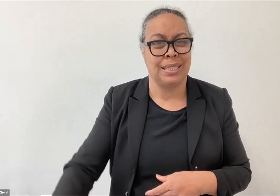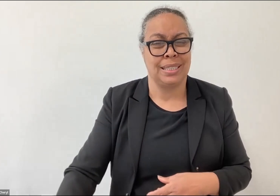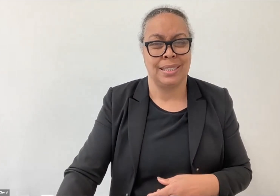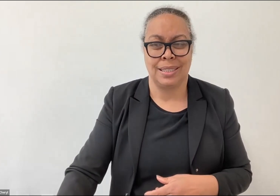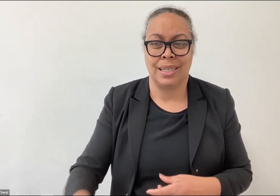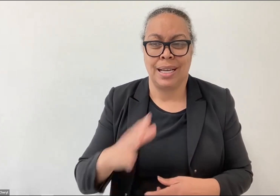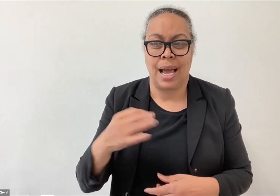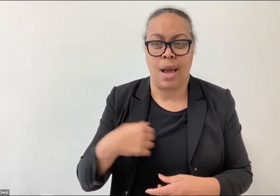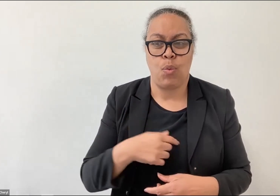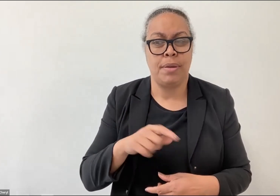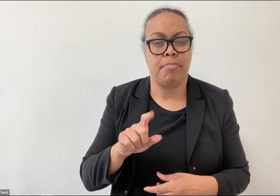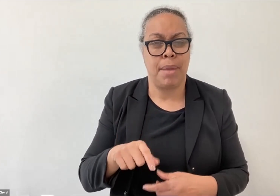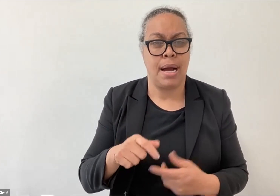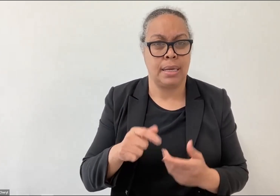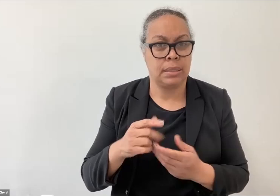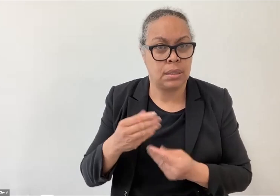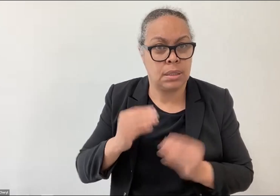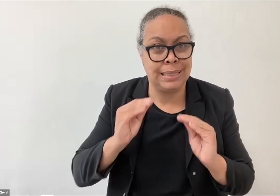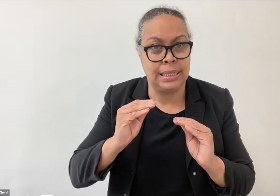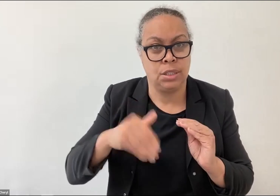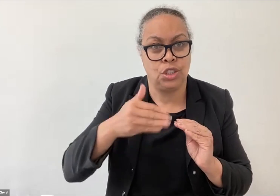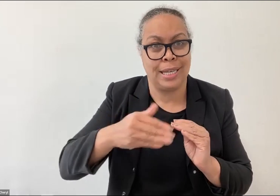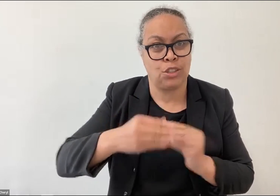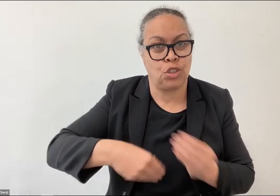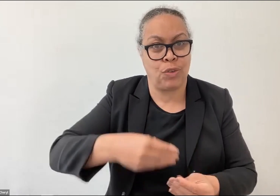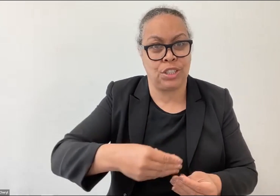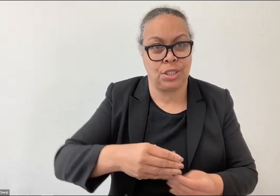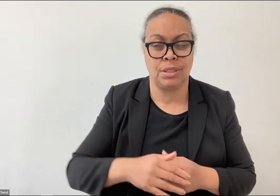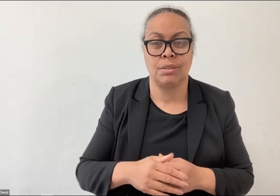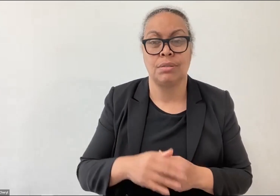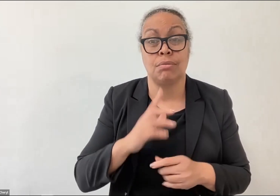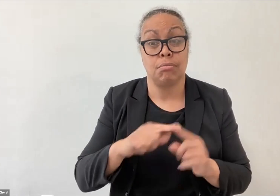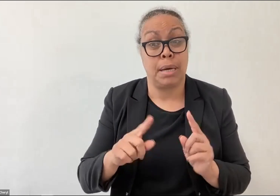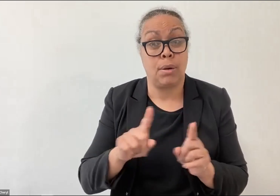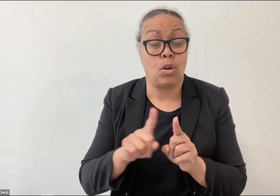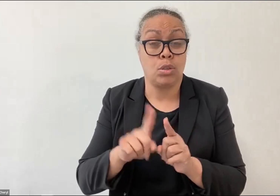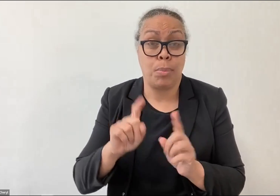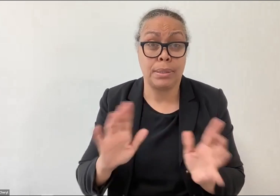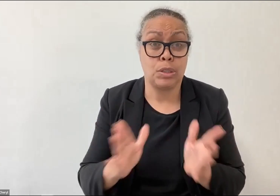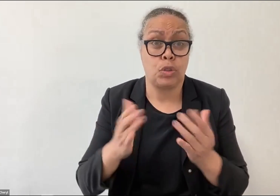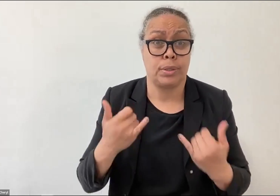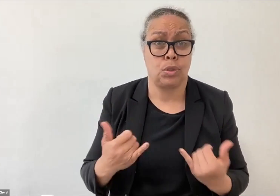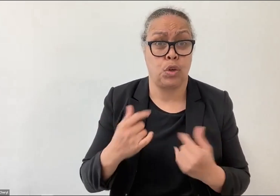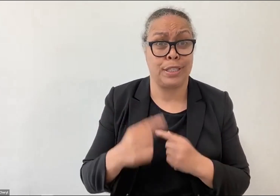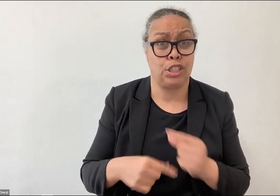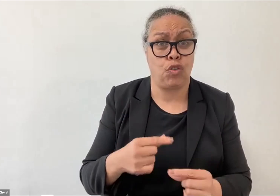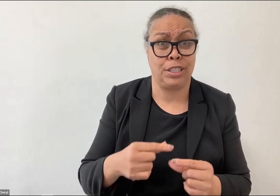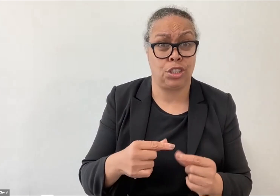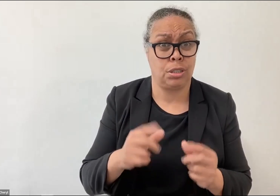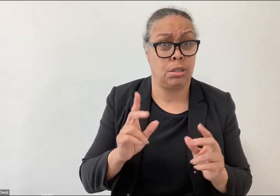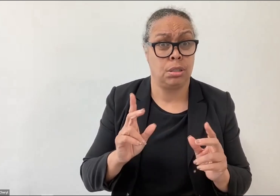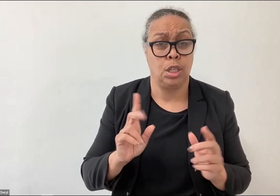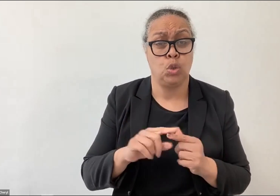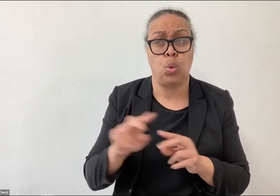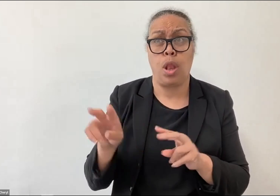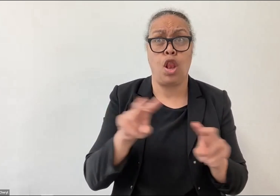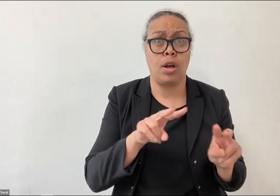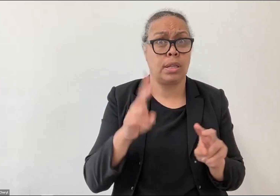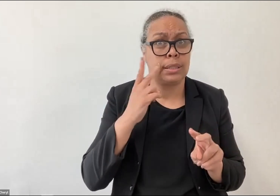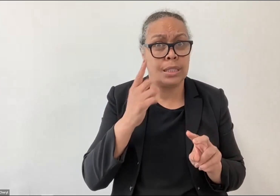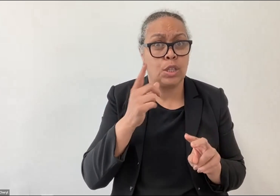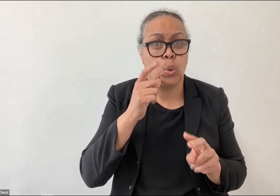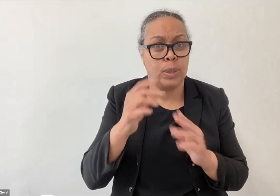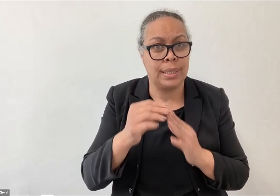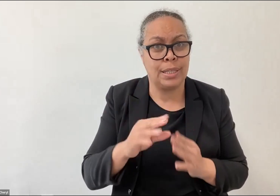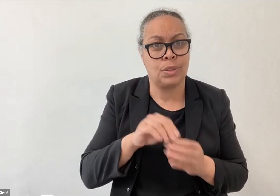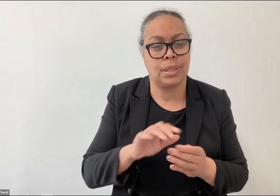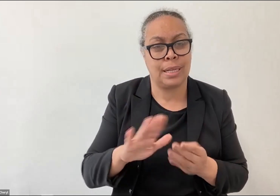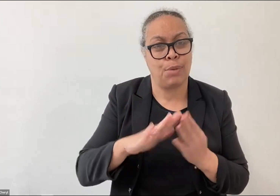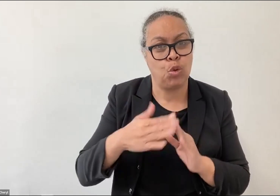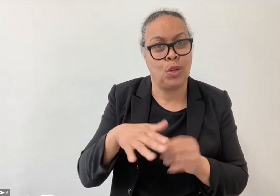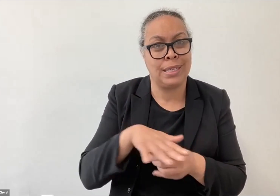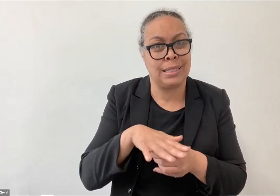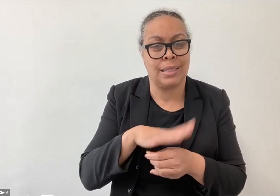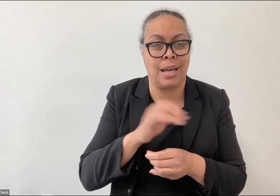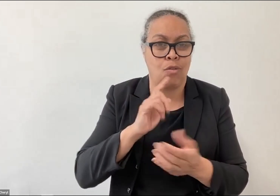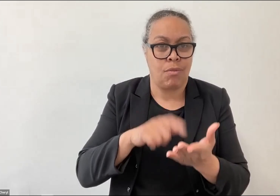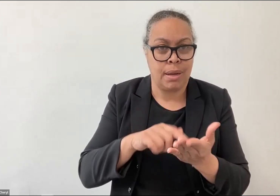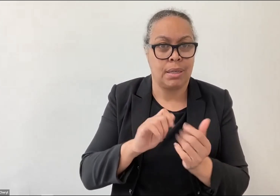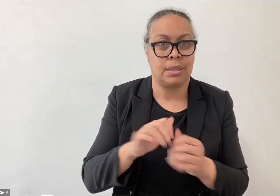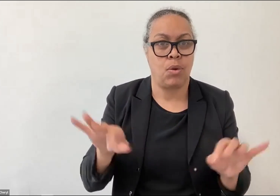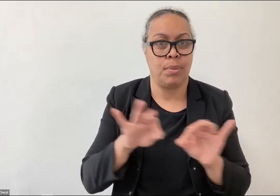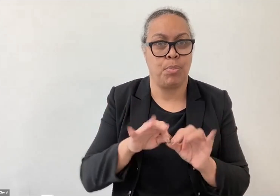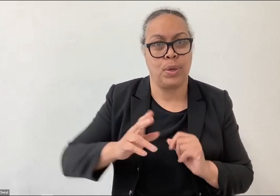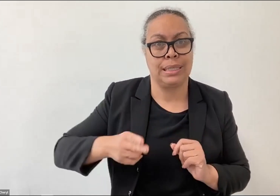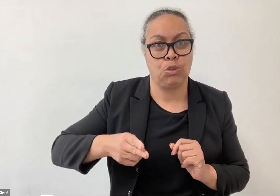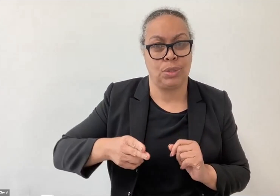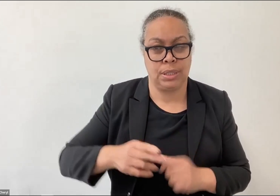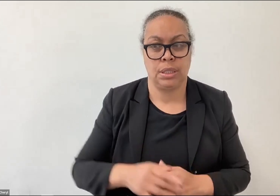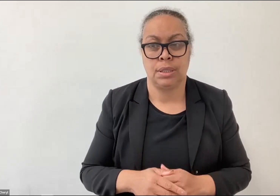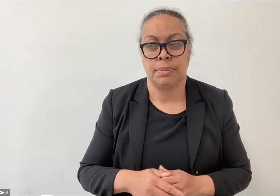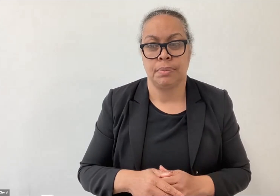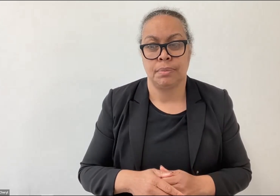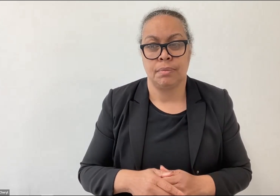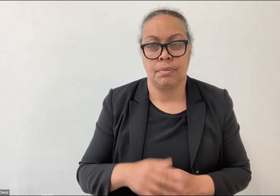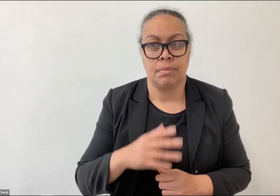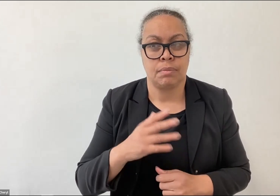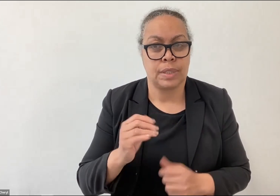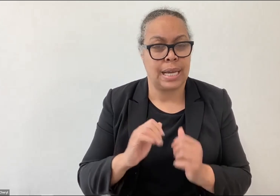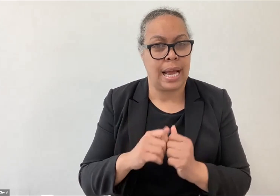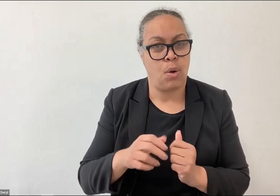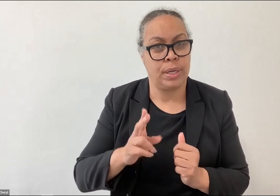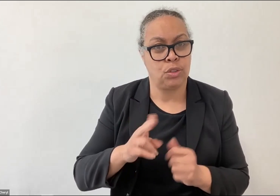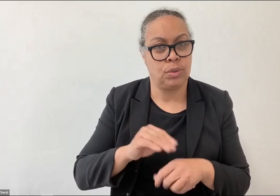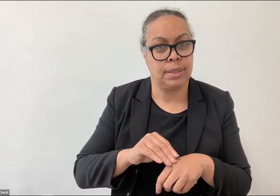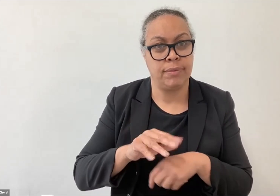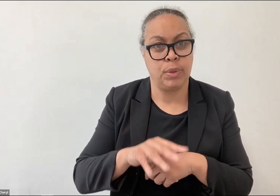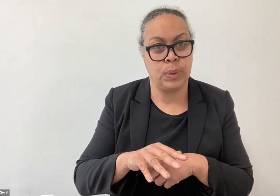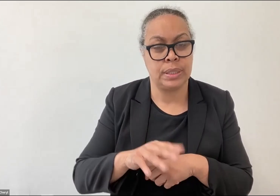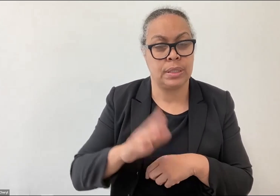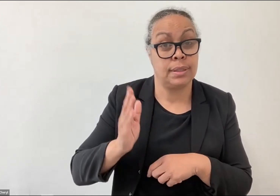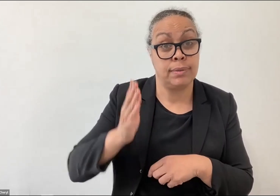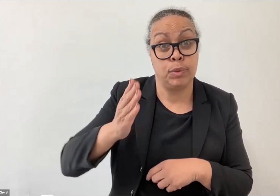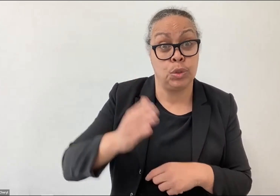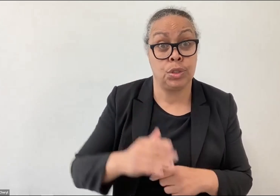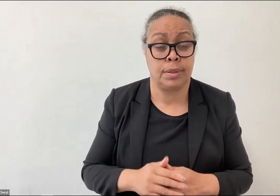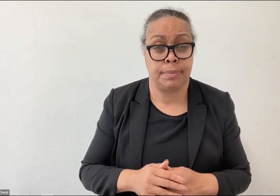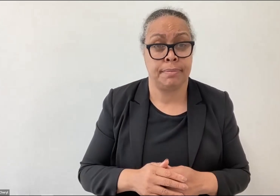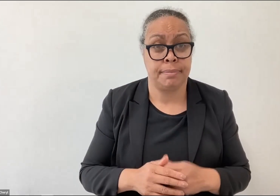History, and we must pass it on to new generations. But additionally we must encourage existing generations to look around. and who the leaders in the communities are, and recognize the importance of history, and how history influences the future the site for